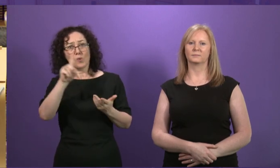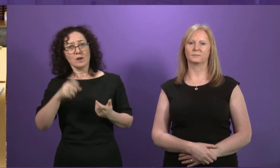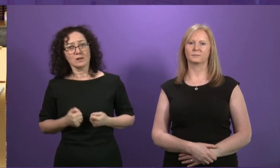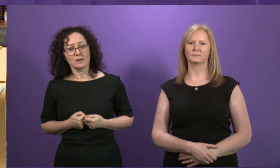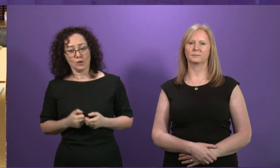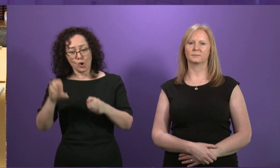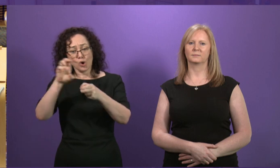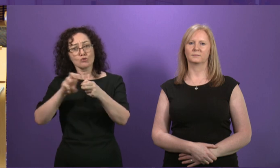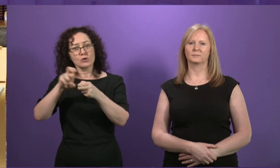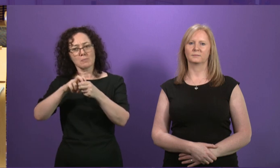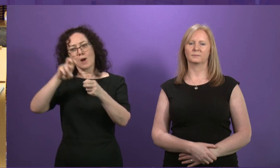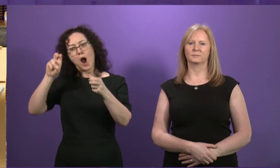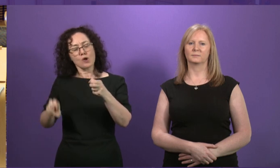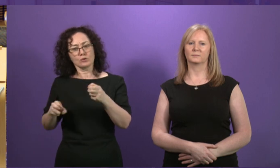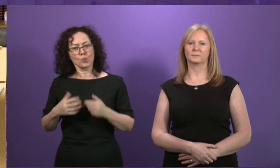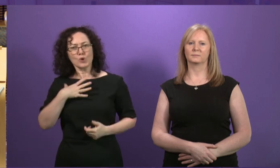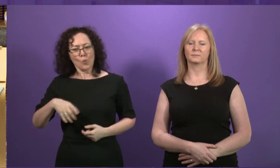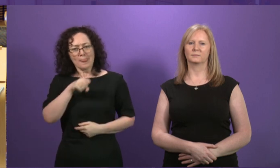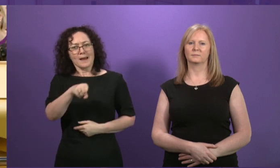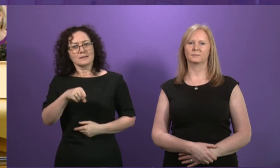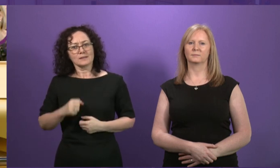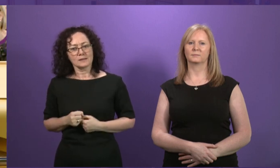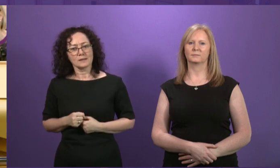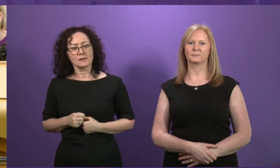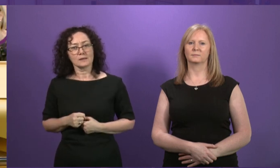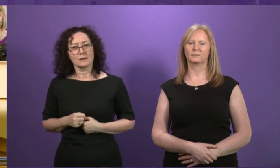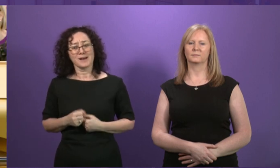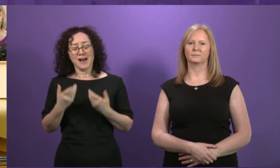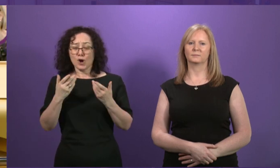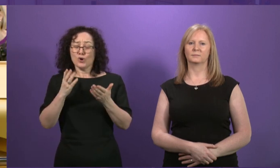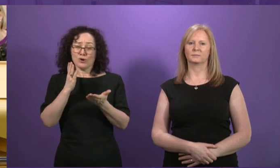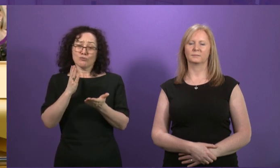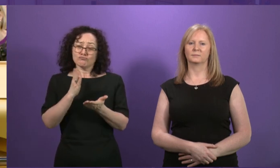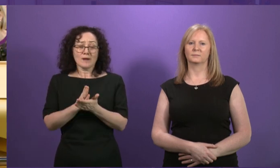Until Richard Leonard and Scottish Labour find it within themselves to stand up for